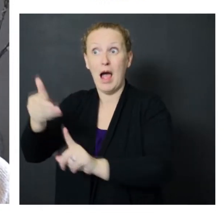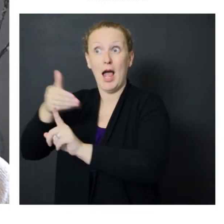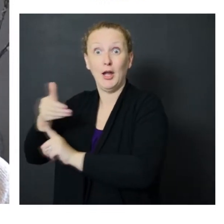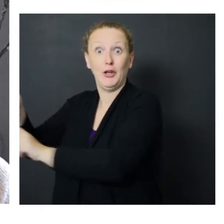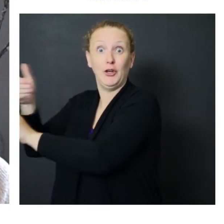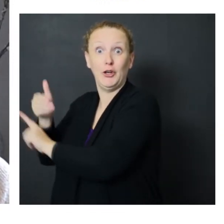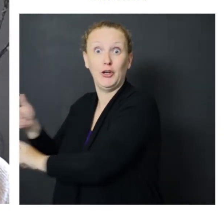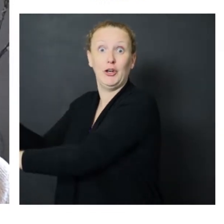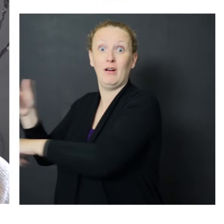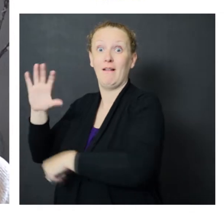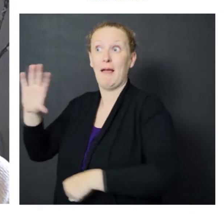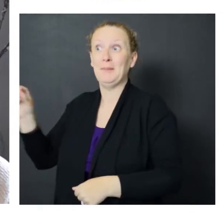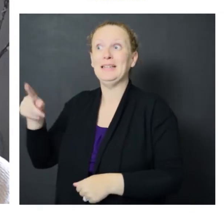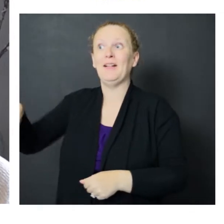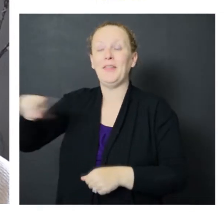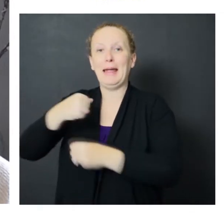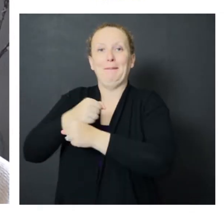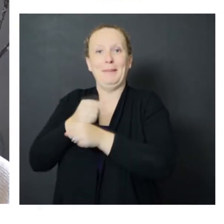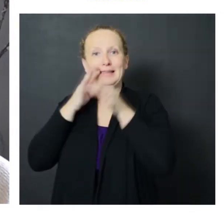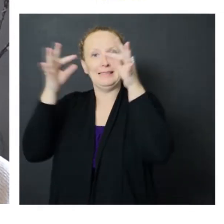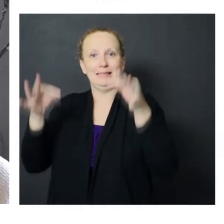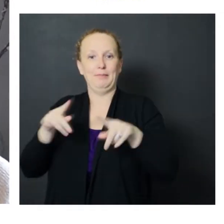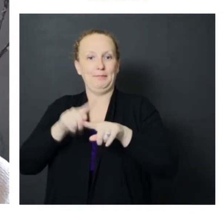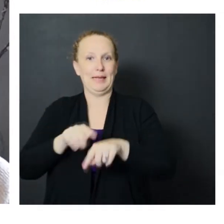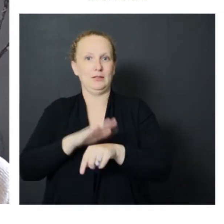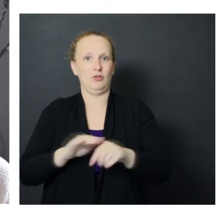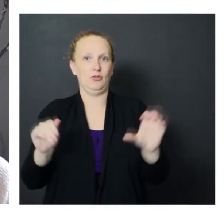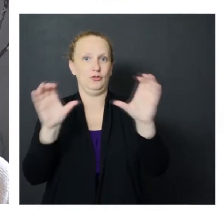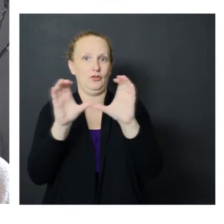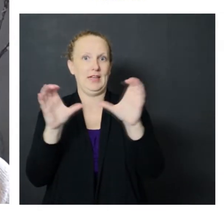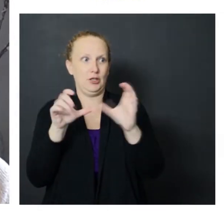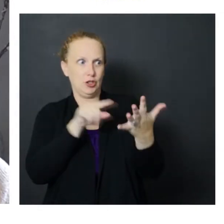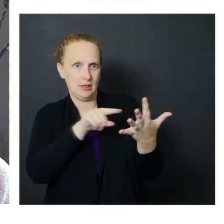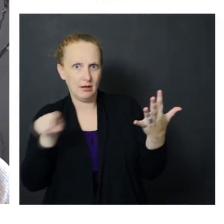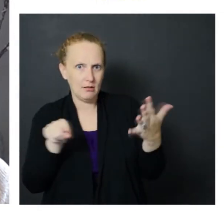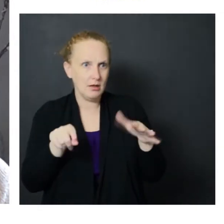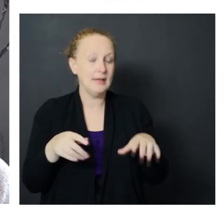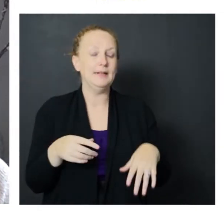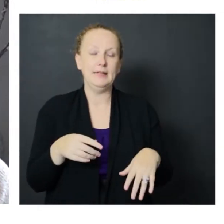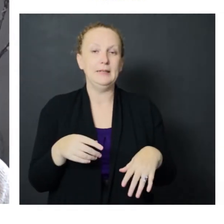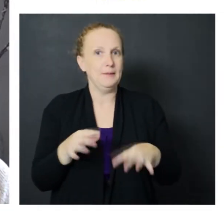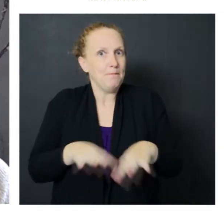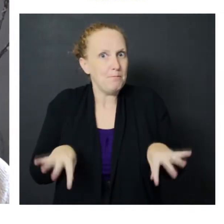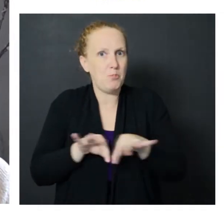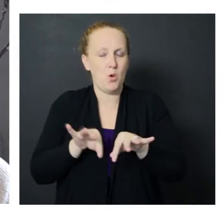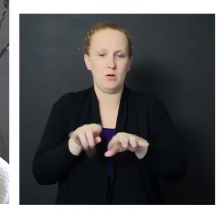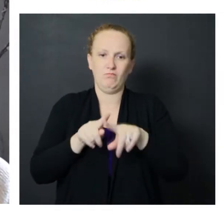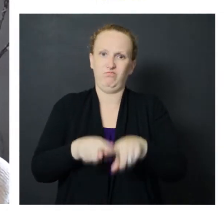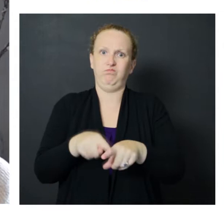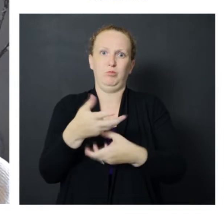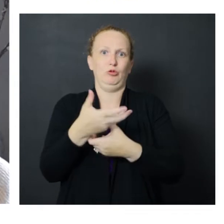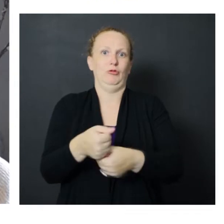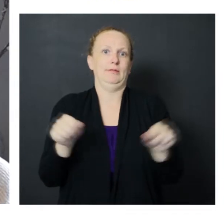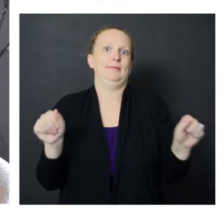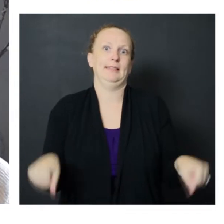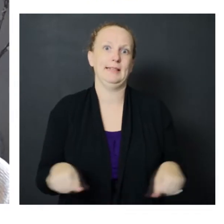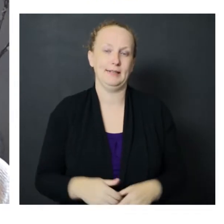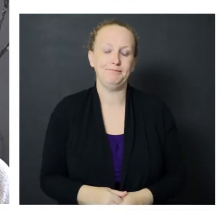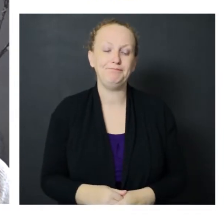if you're certify, and not in many professions. So for that reason it's a little different than any online learning or testing.